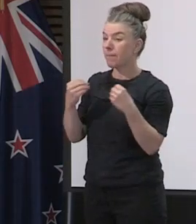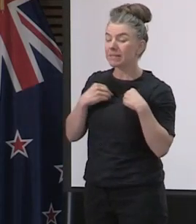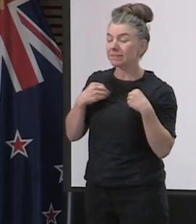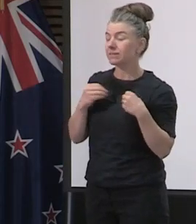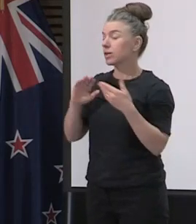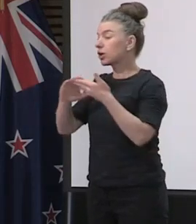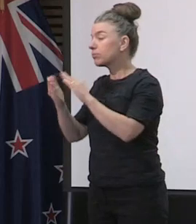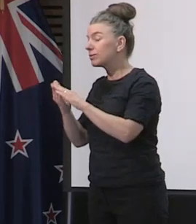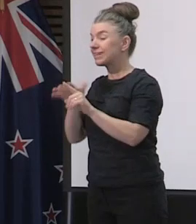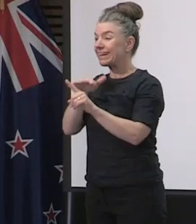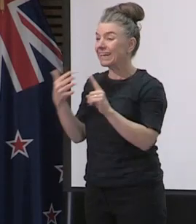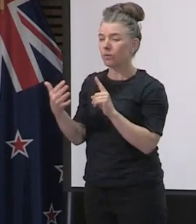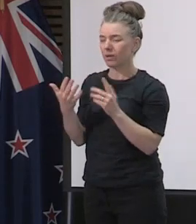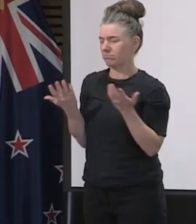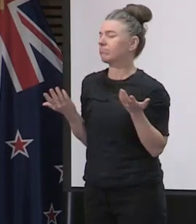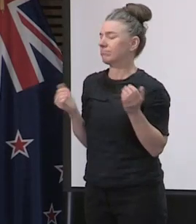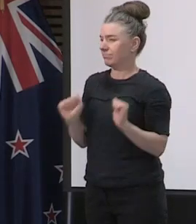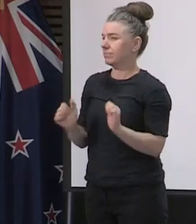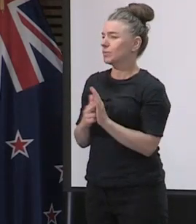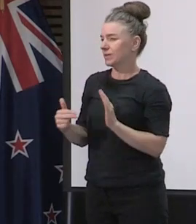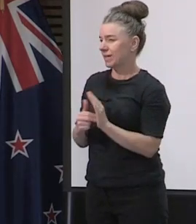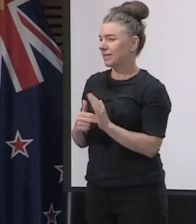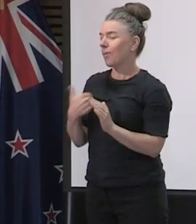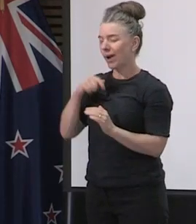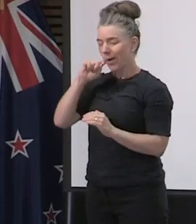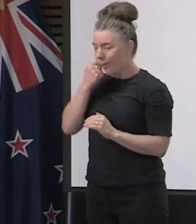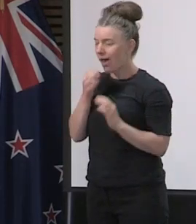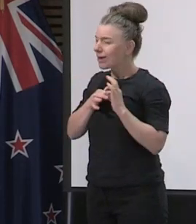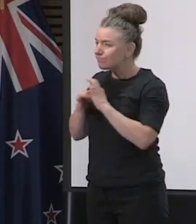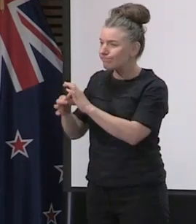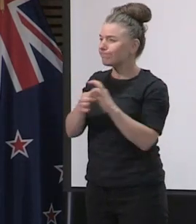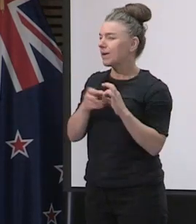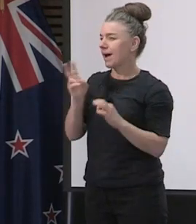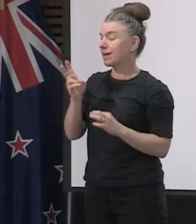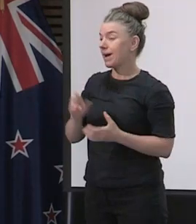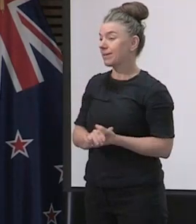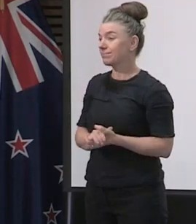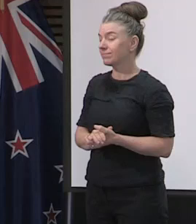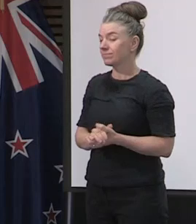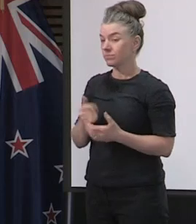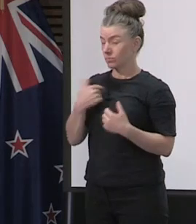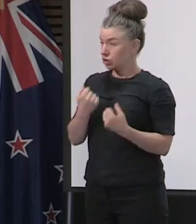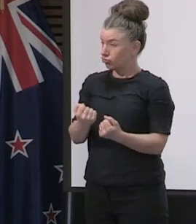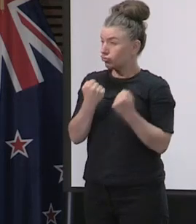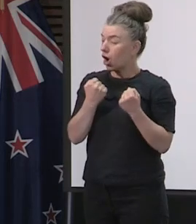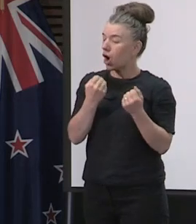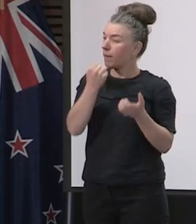been -- instinct has been to come together, as business, as community, as iwi, as New